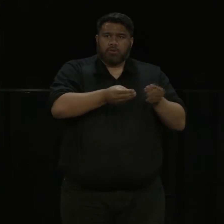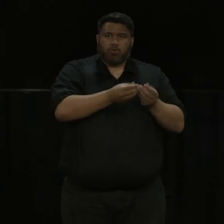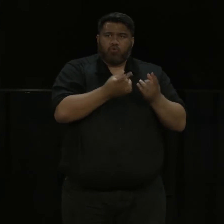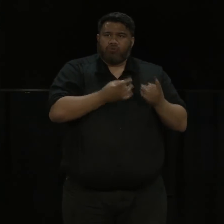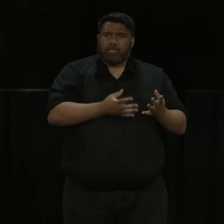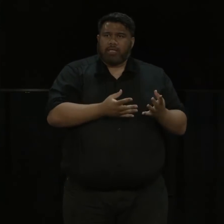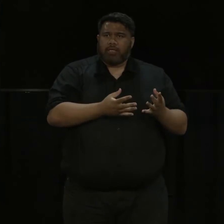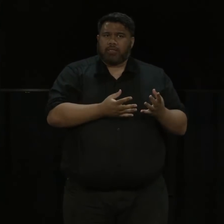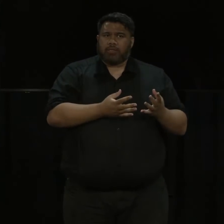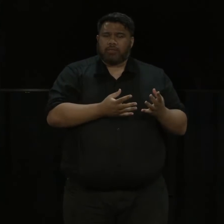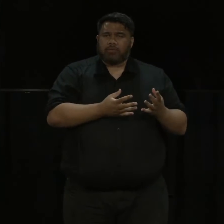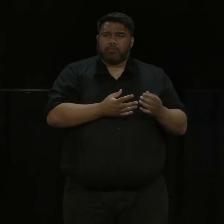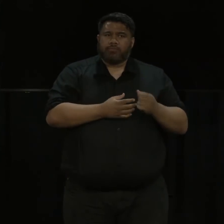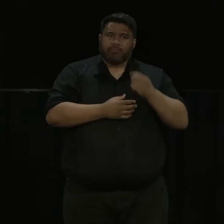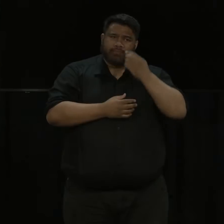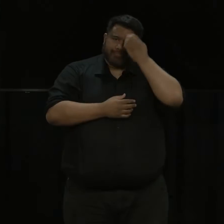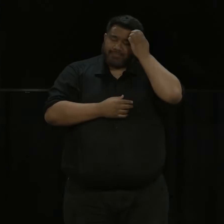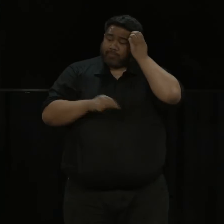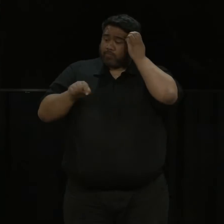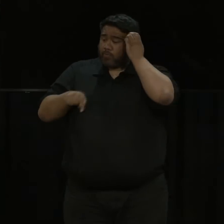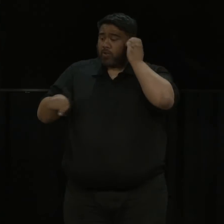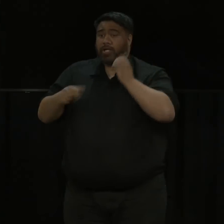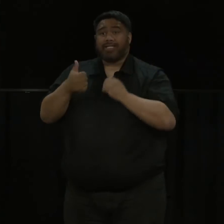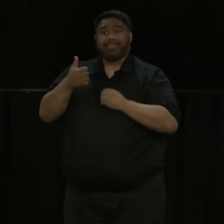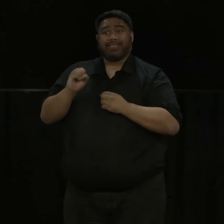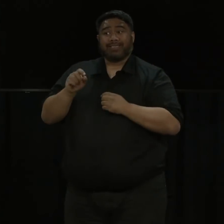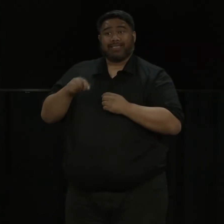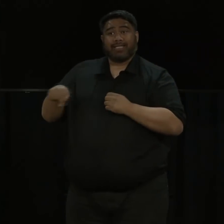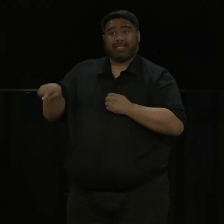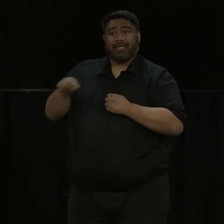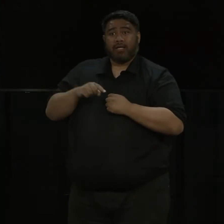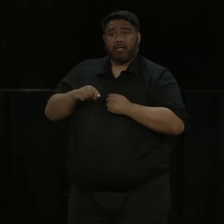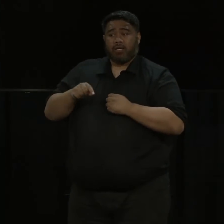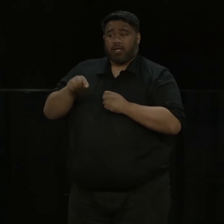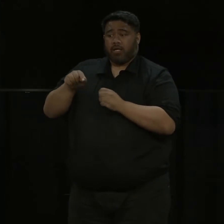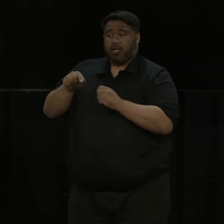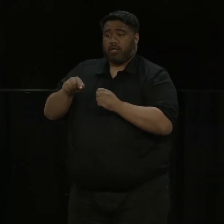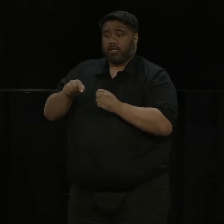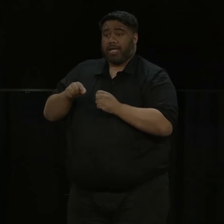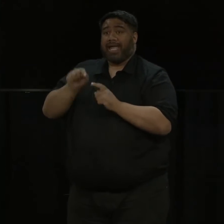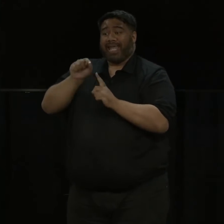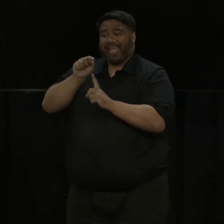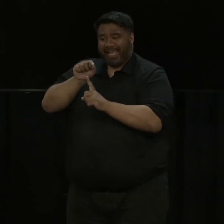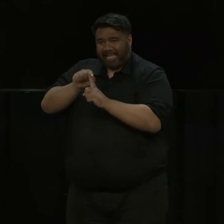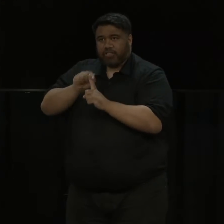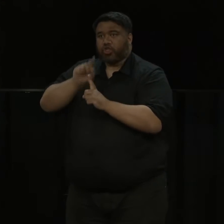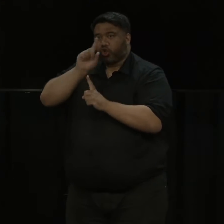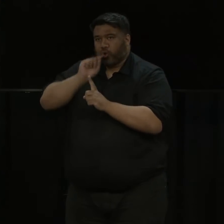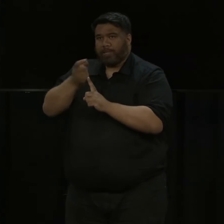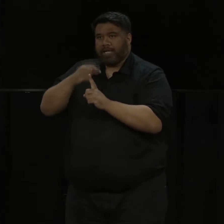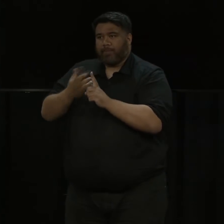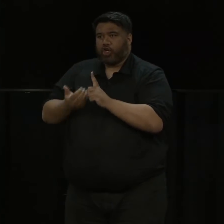current outbreak are people who are already identified, they are in isolation, they might be household contacts.